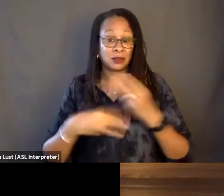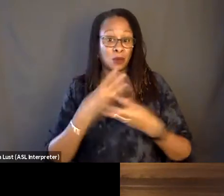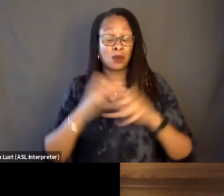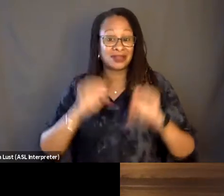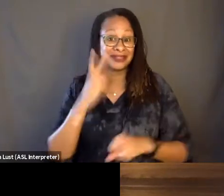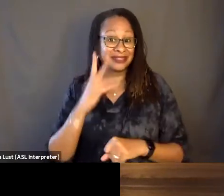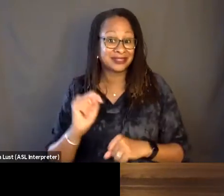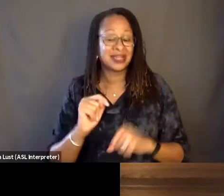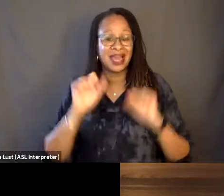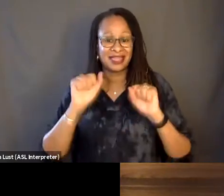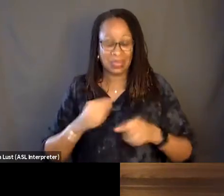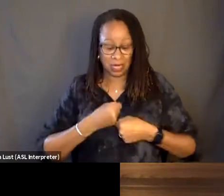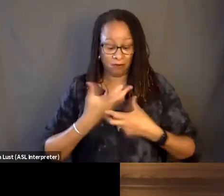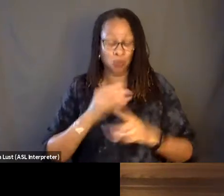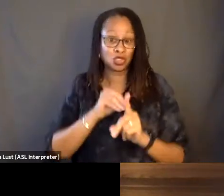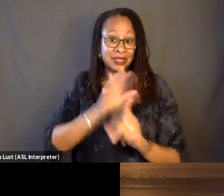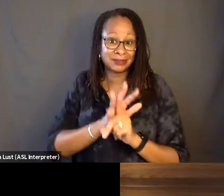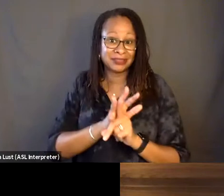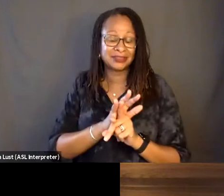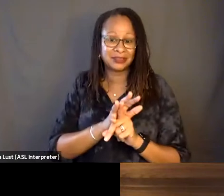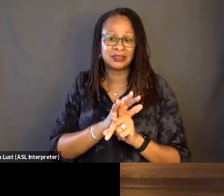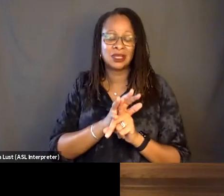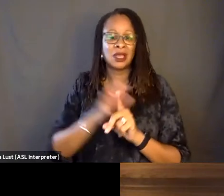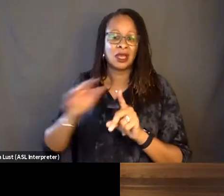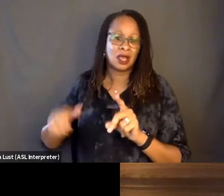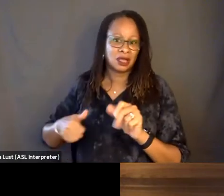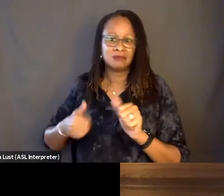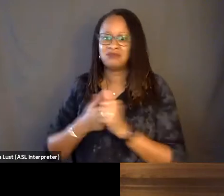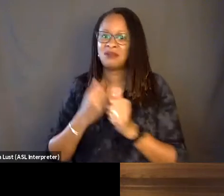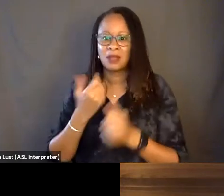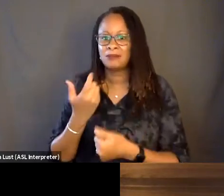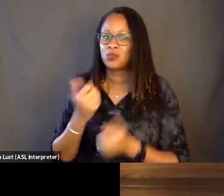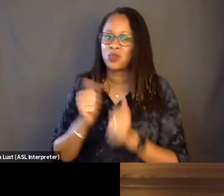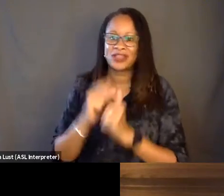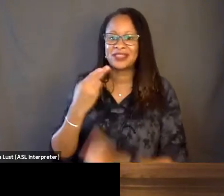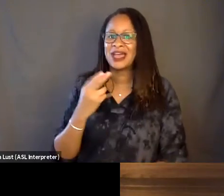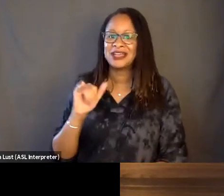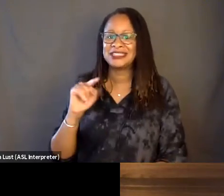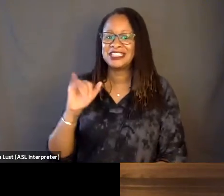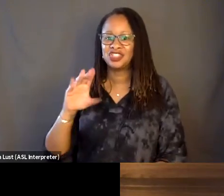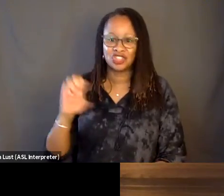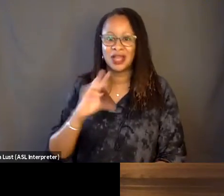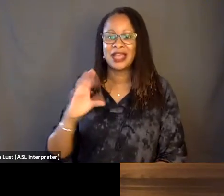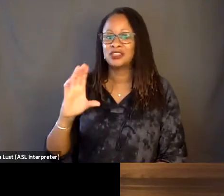that emotional impact of falling in love with Hatice, and falling in love with Jamal and Omar,